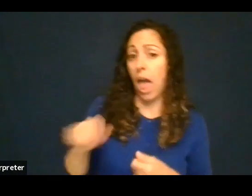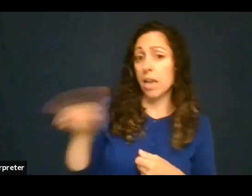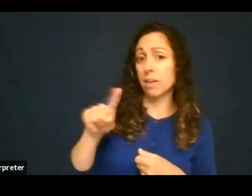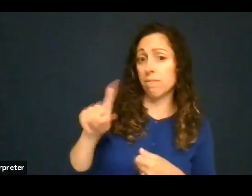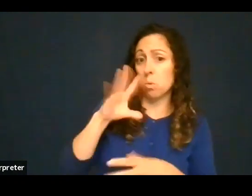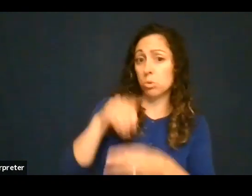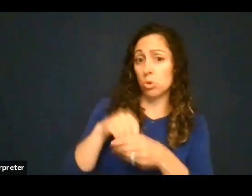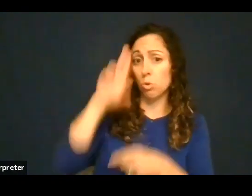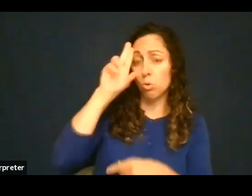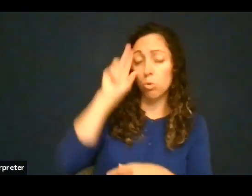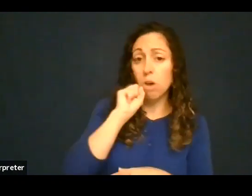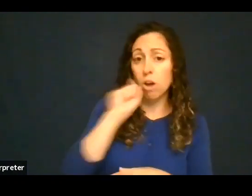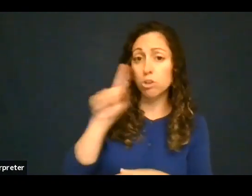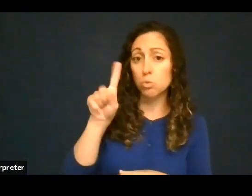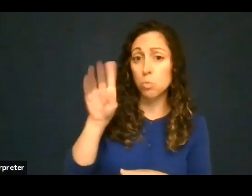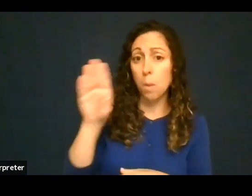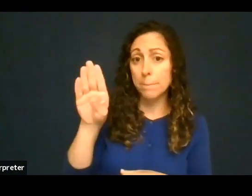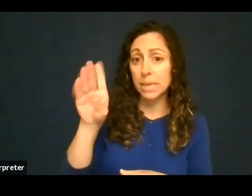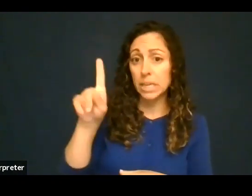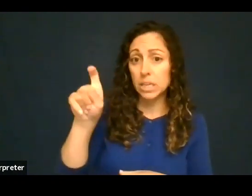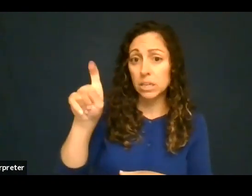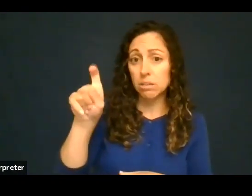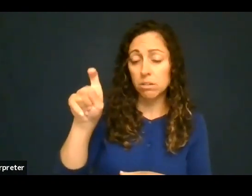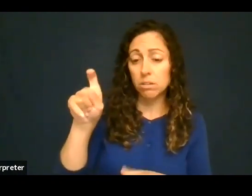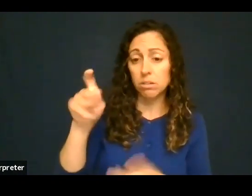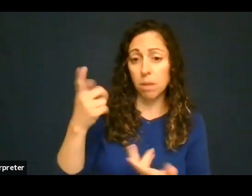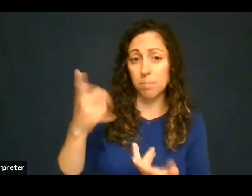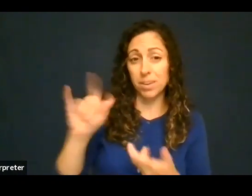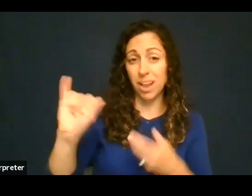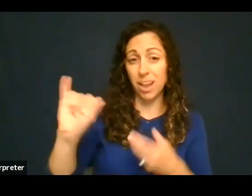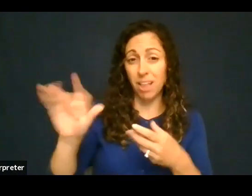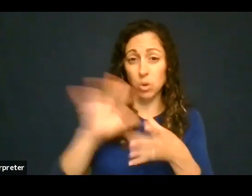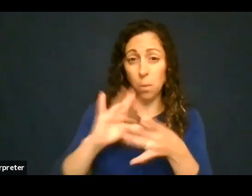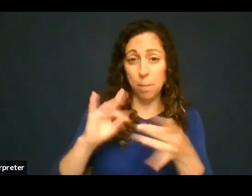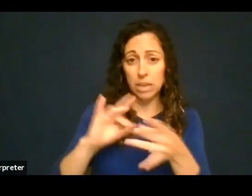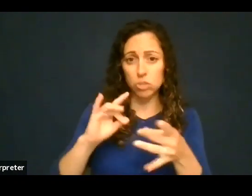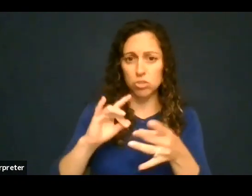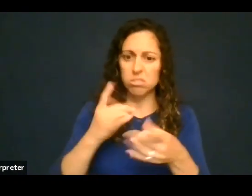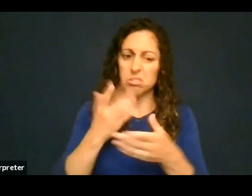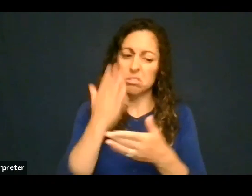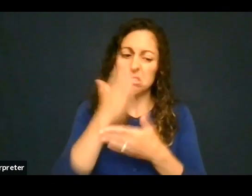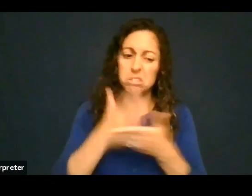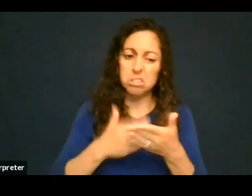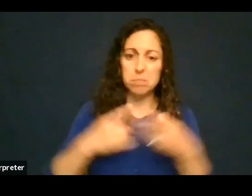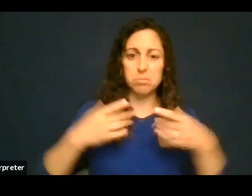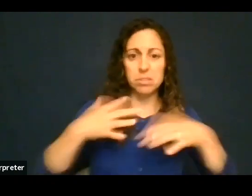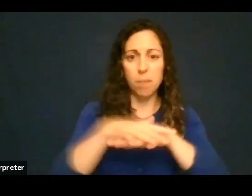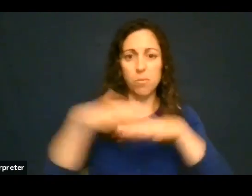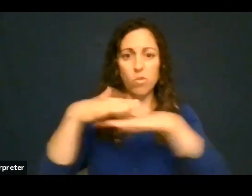And as you mentioned, I think it sounds like they cut across different types of Usher, is that correct? I believe so.